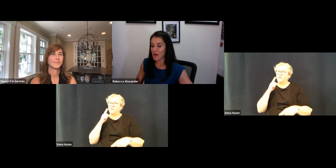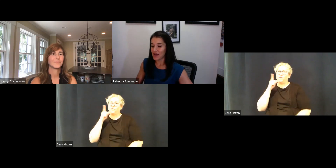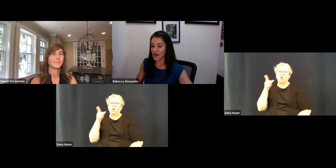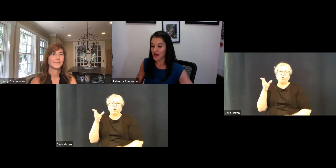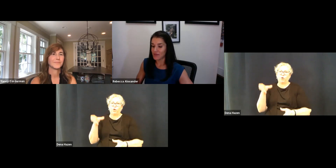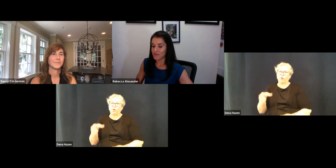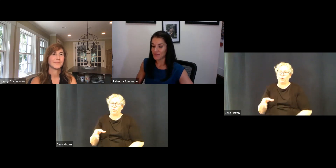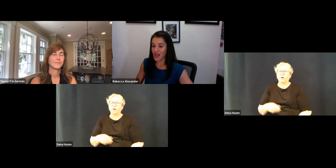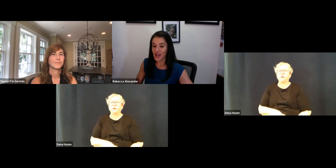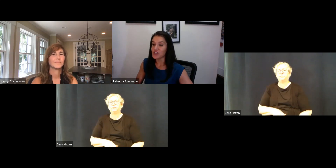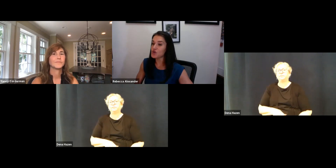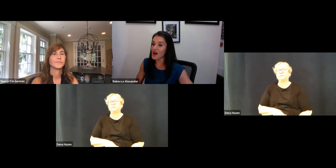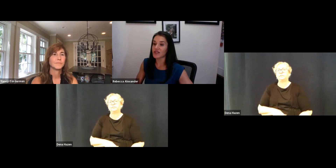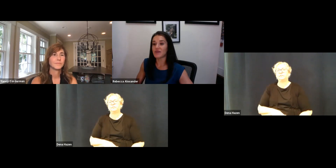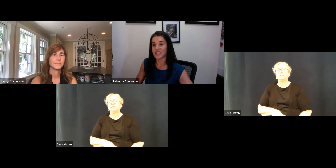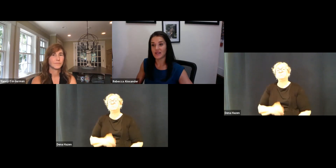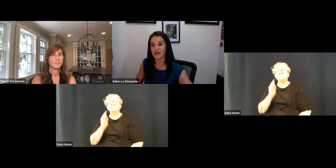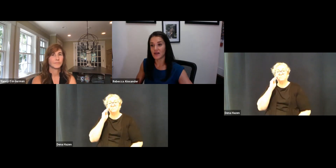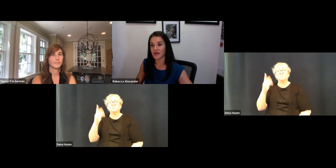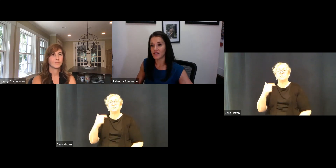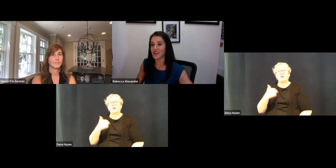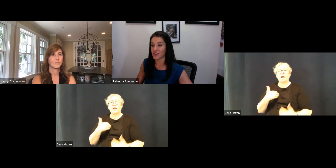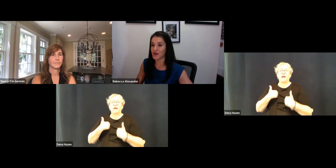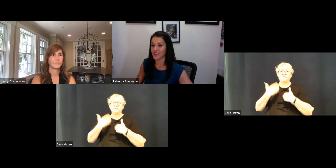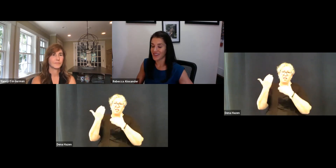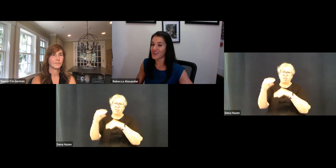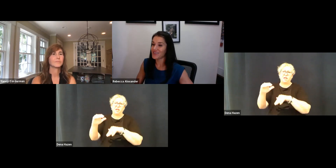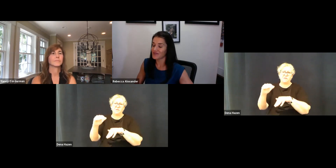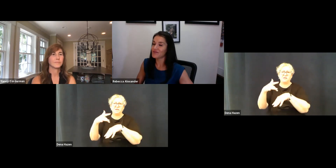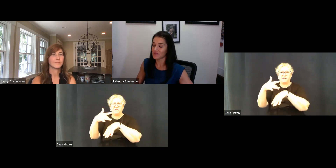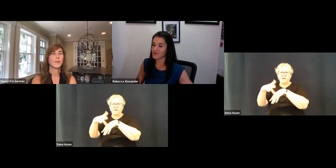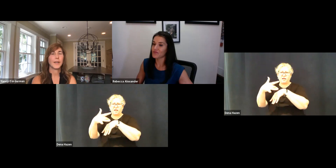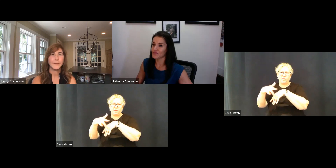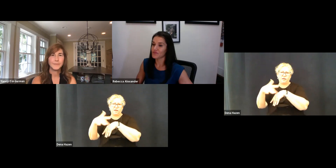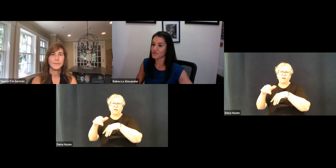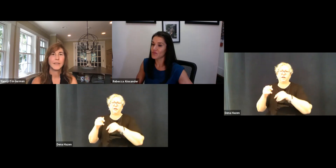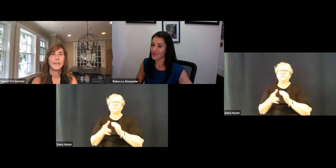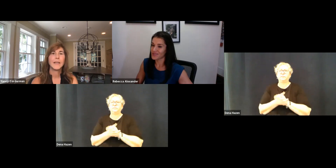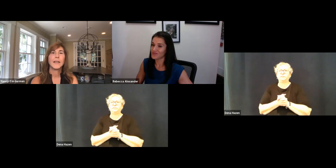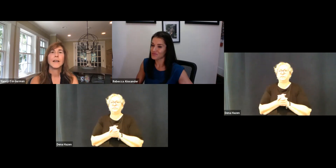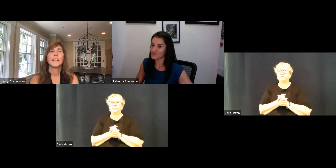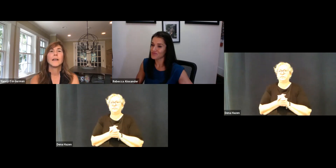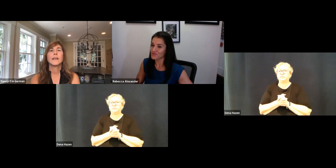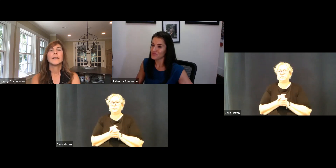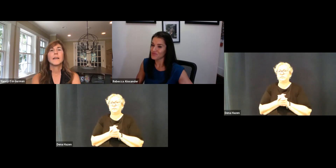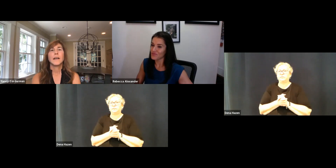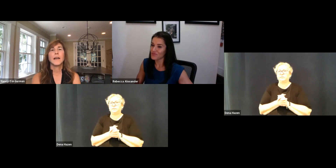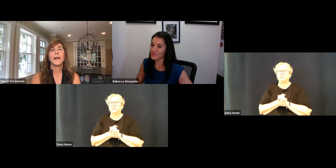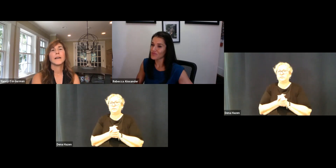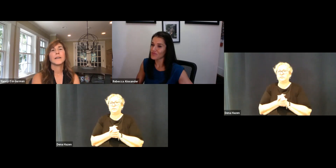But I do have limited availability.